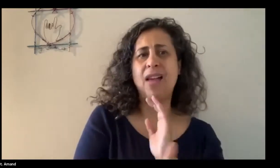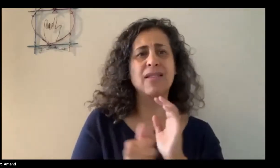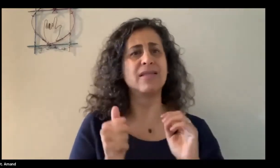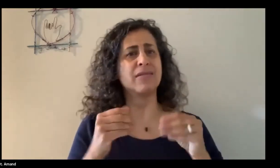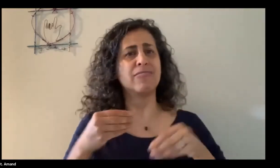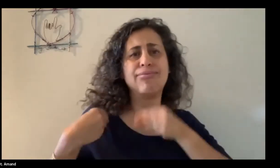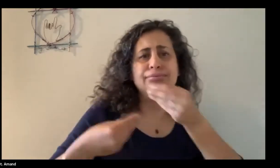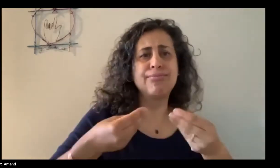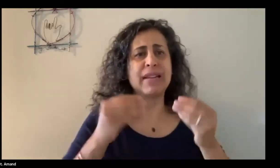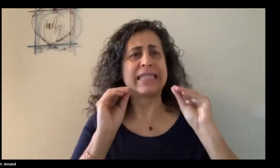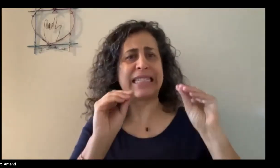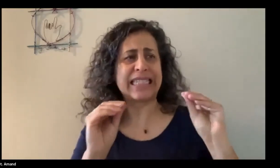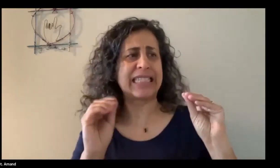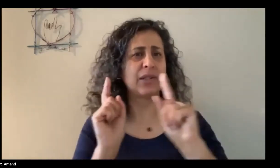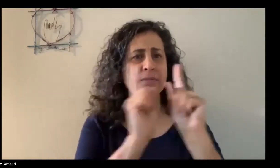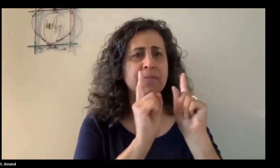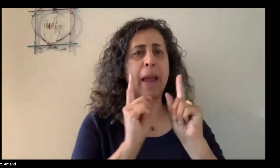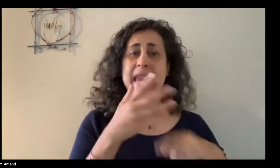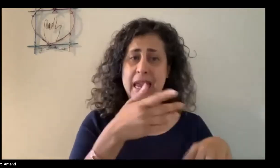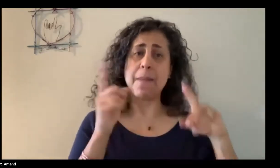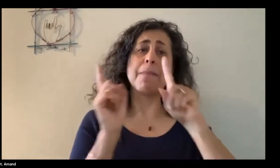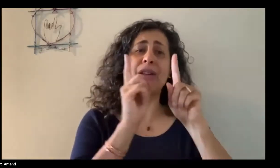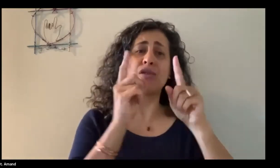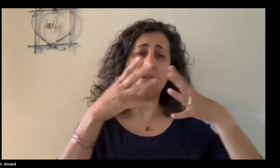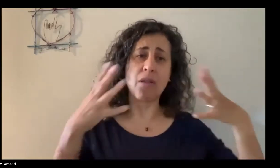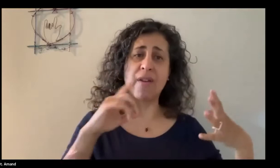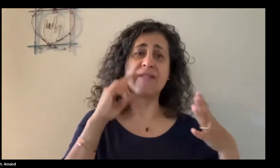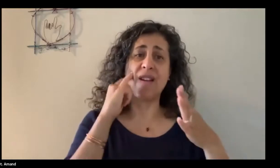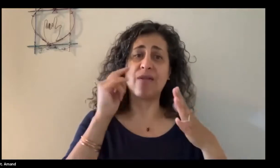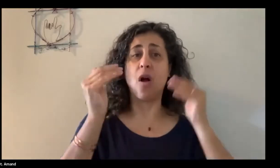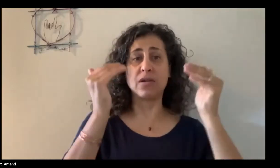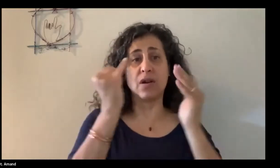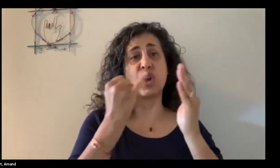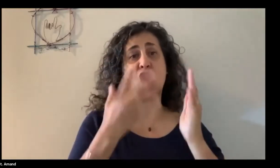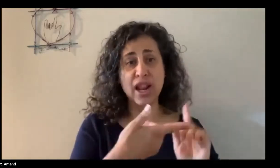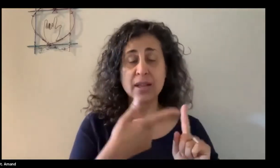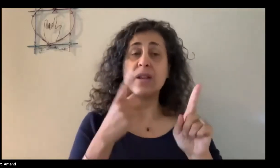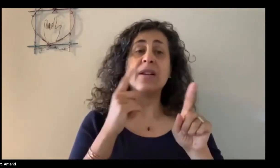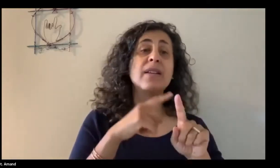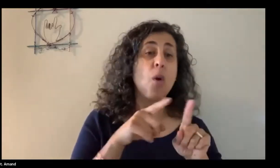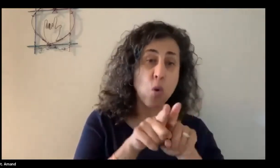He had a talent for it. It was a natural talent, and he wanted to teach folks, and then he met